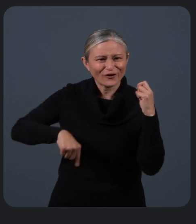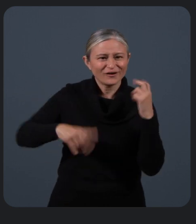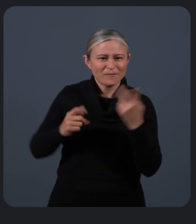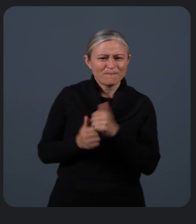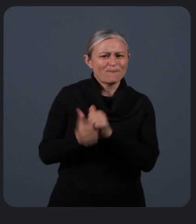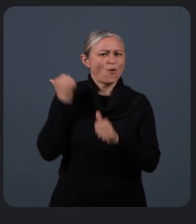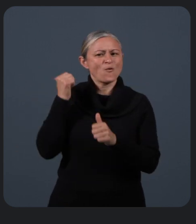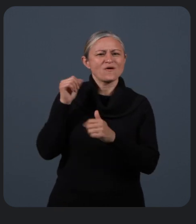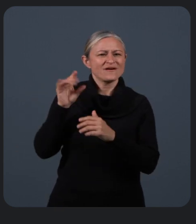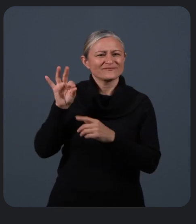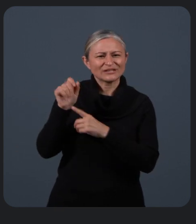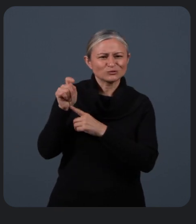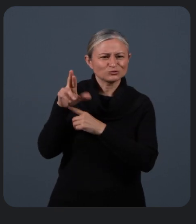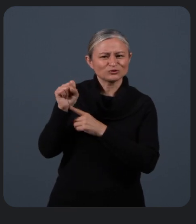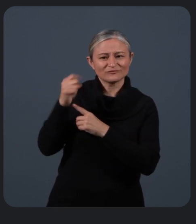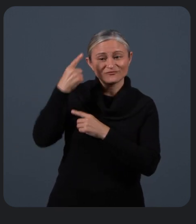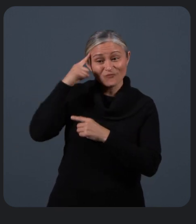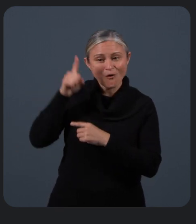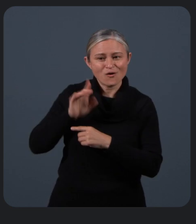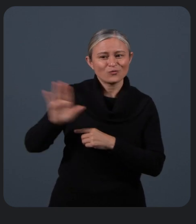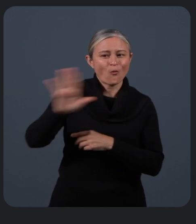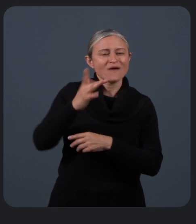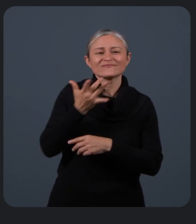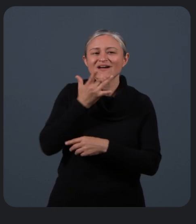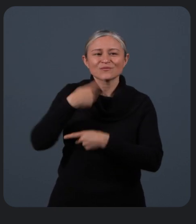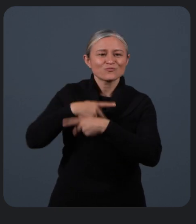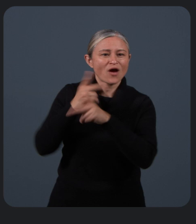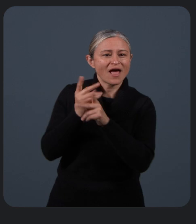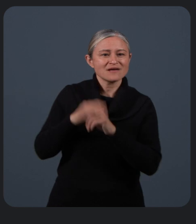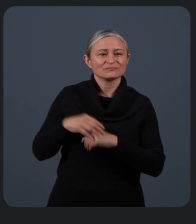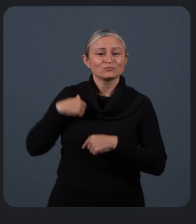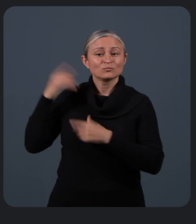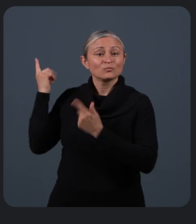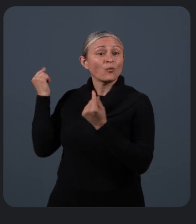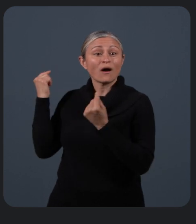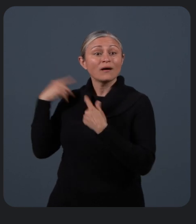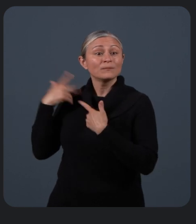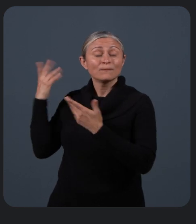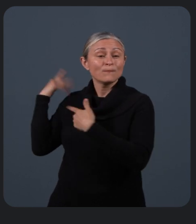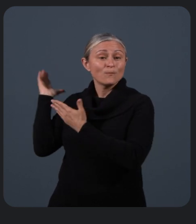or try something new. We've also brought back the I/O adventure.